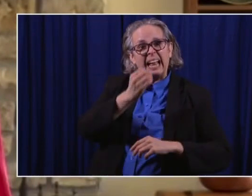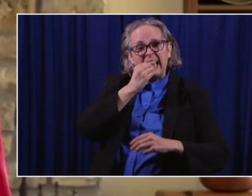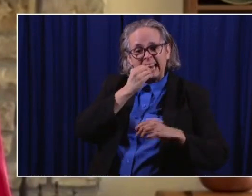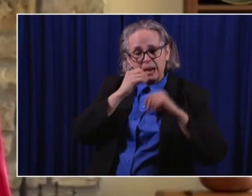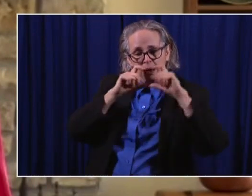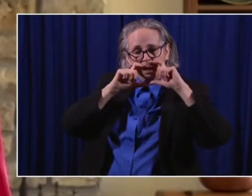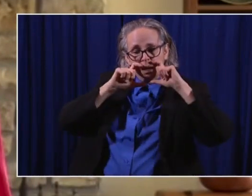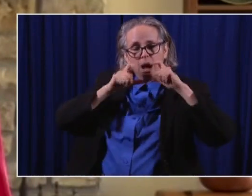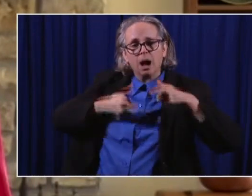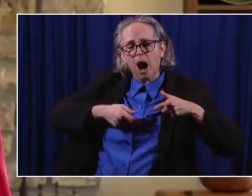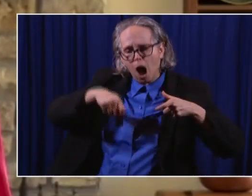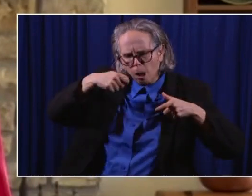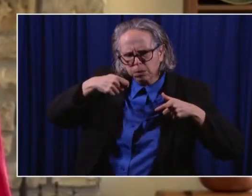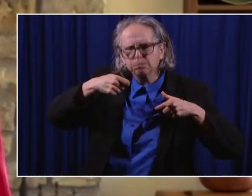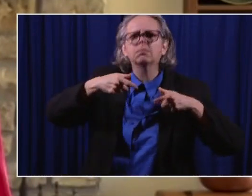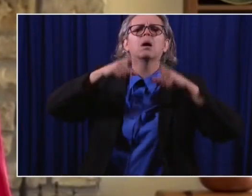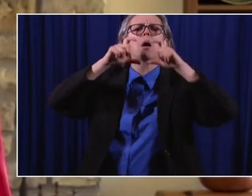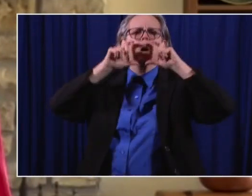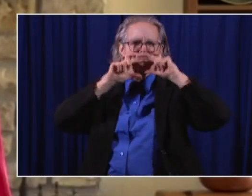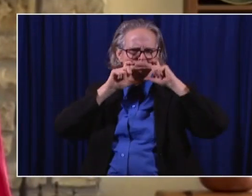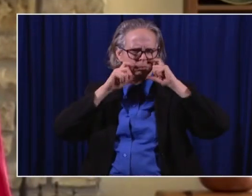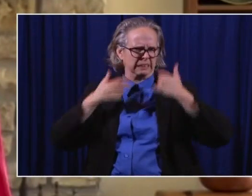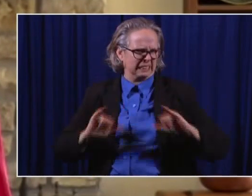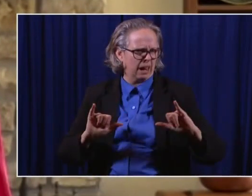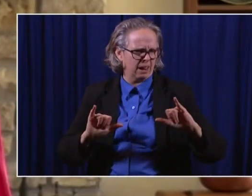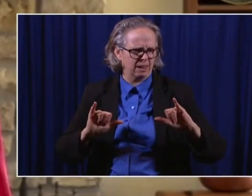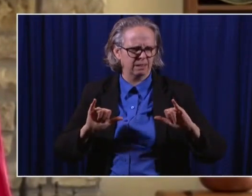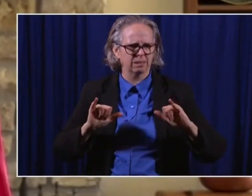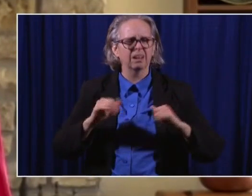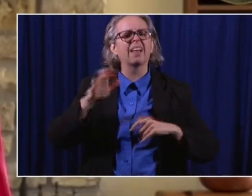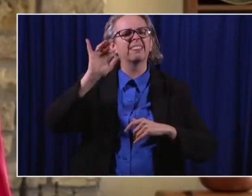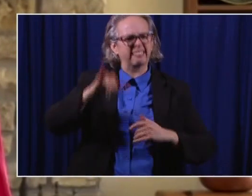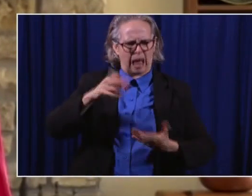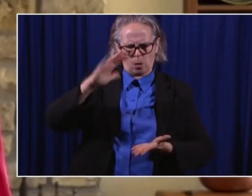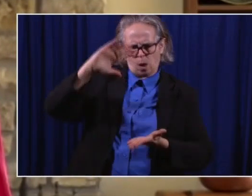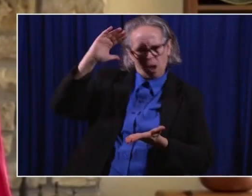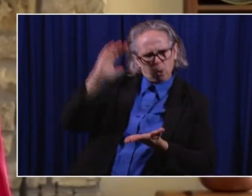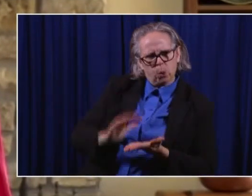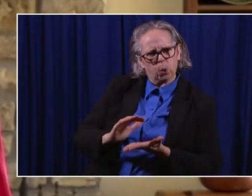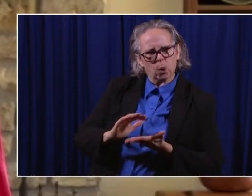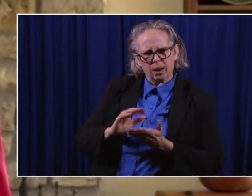MASKS WHEN THEY ARE NOT AC THEY NEED TO BE SEATED.